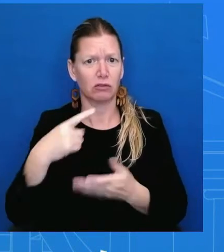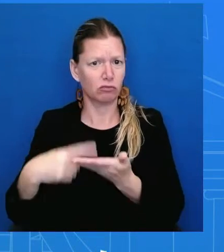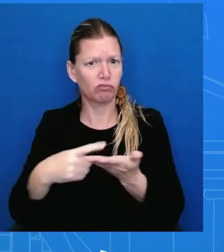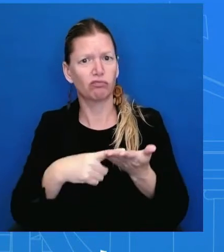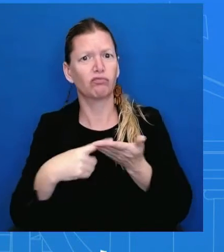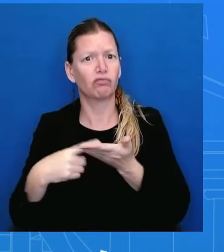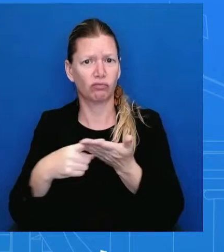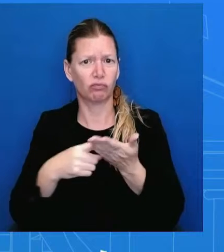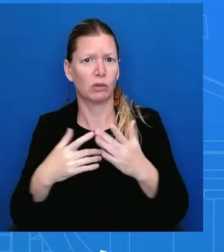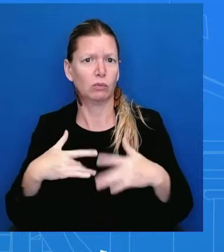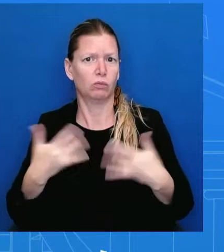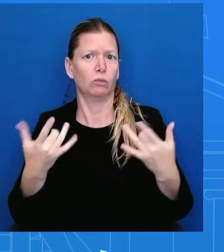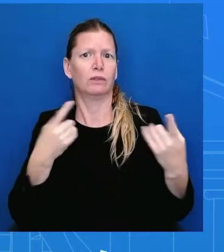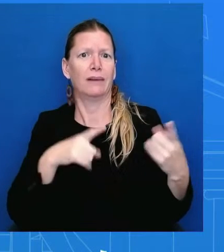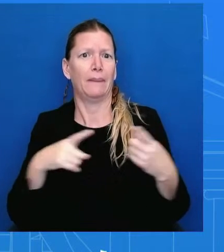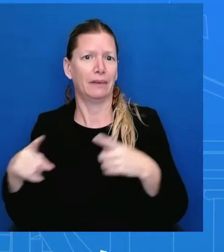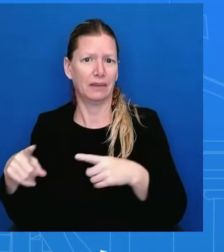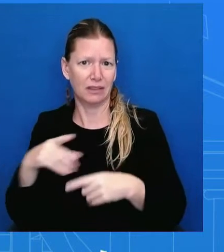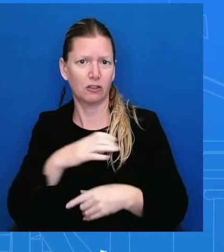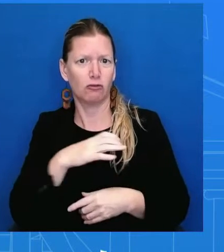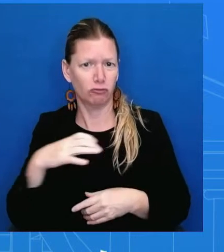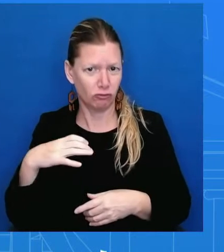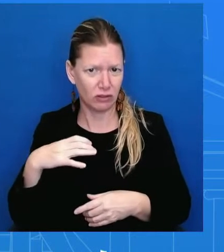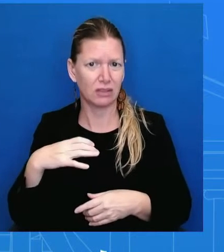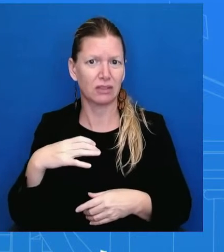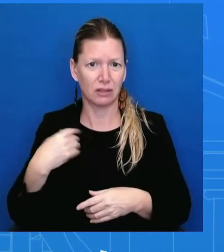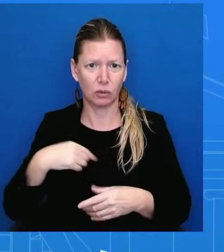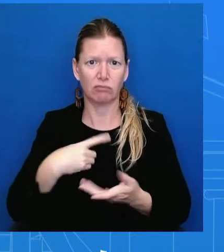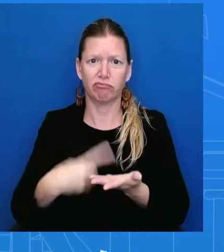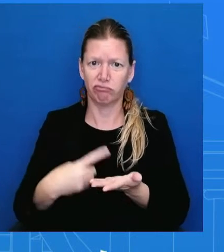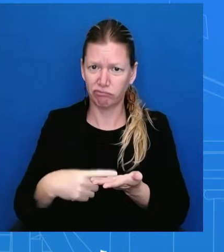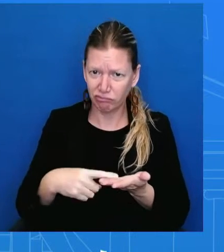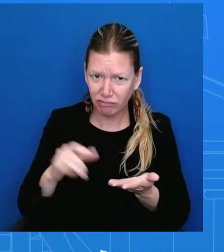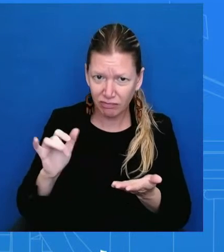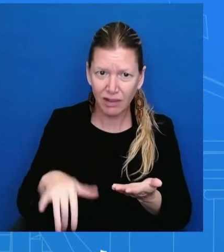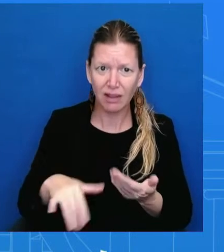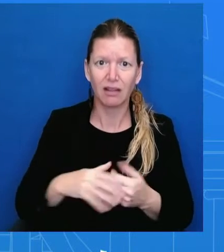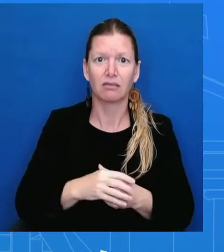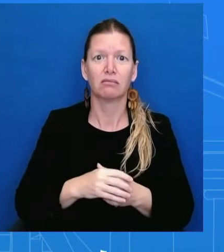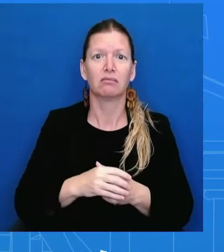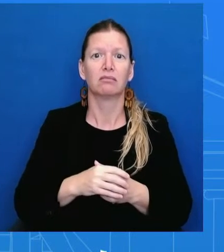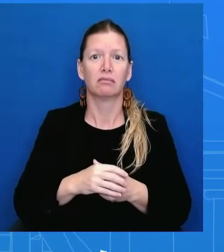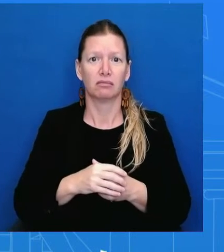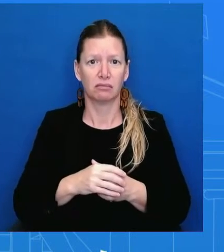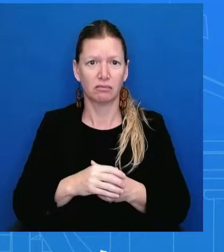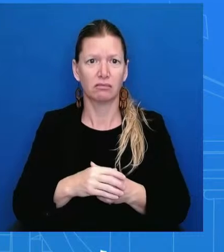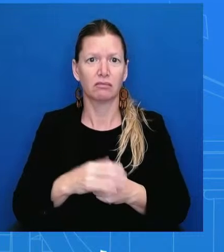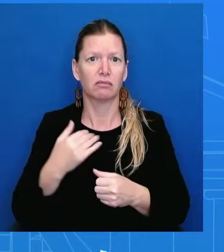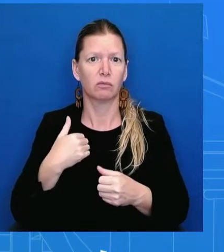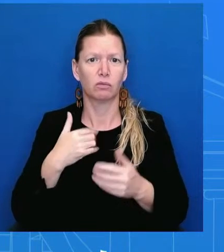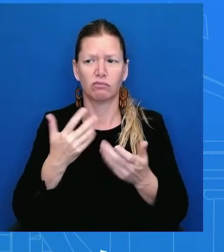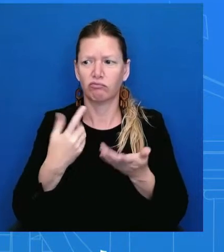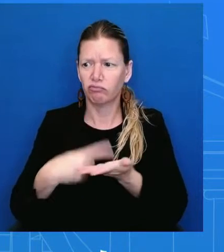as we're talking about, you know, how we move forward, there are congressional members out there who have been incredibly supportive.